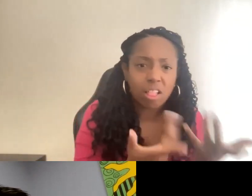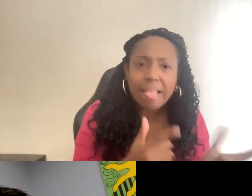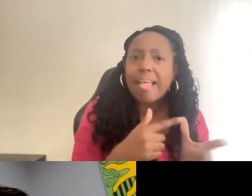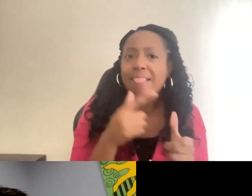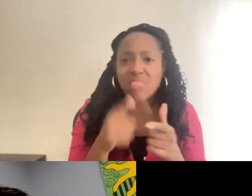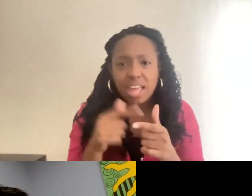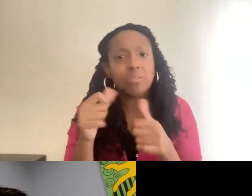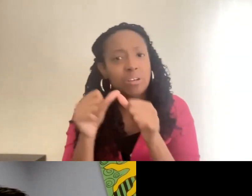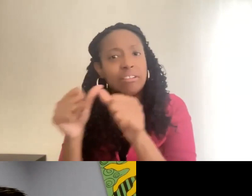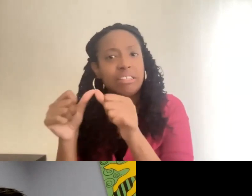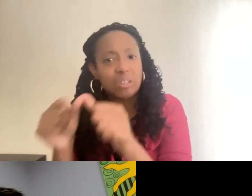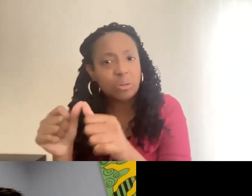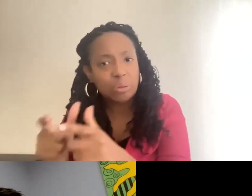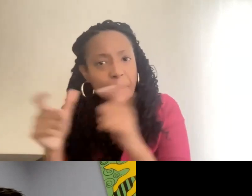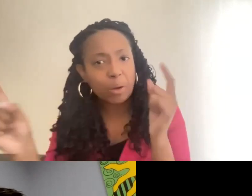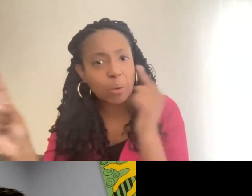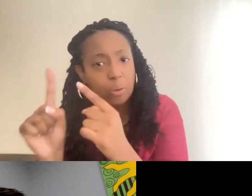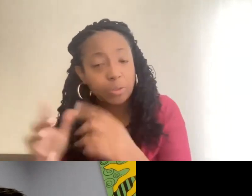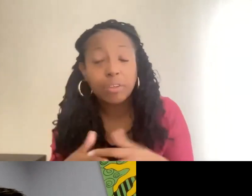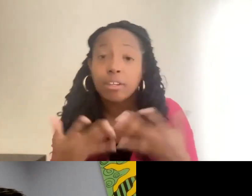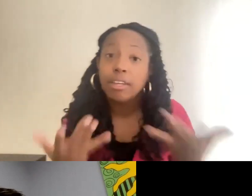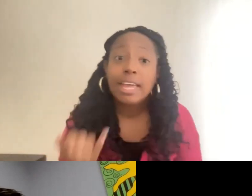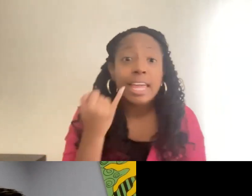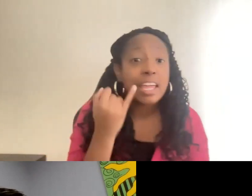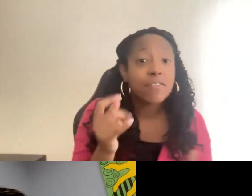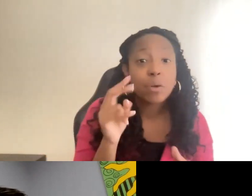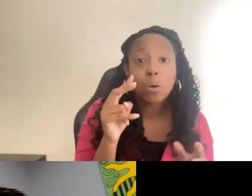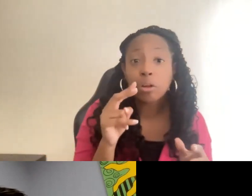or if you are looking for a financial advisor working with someone like myself or someone that's